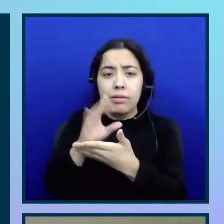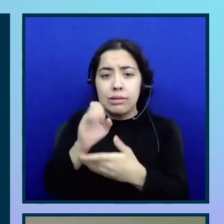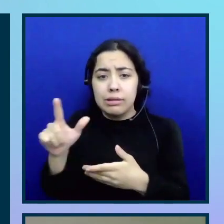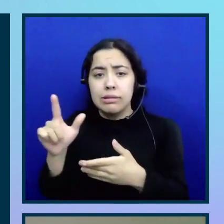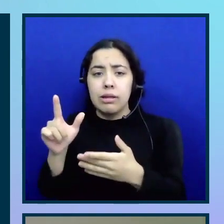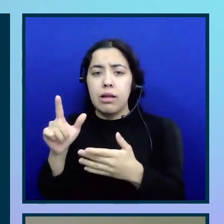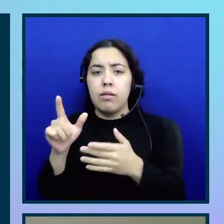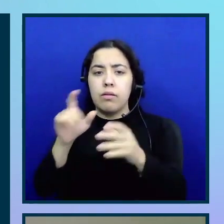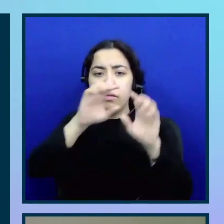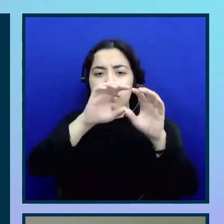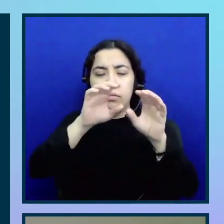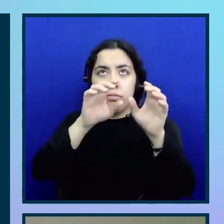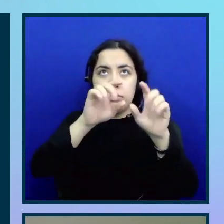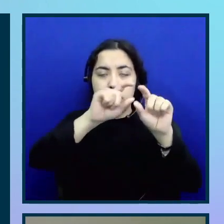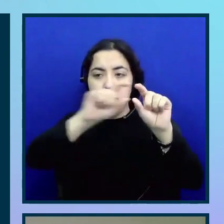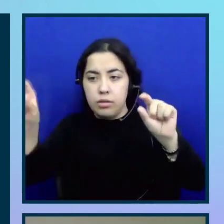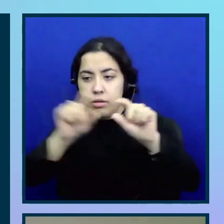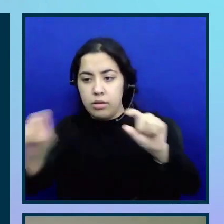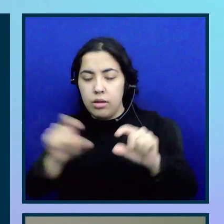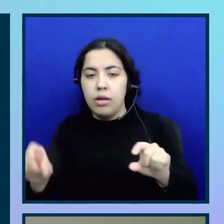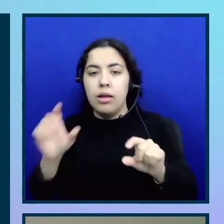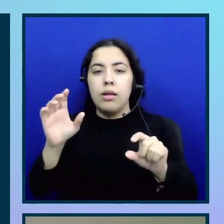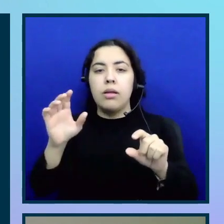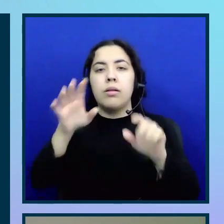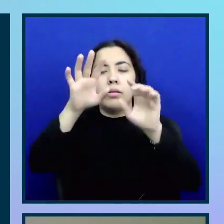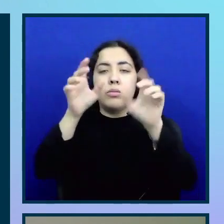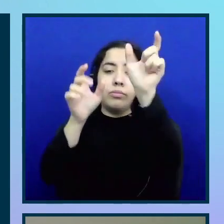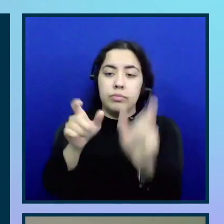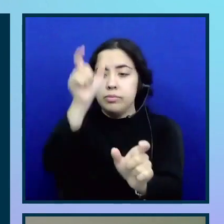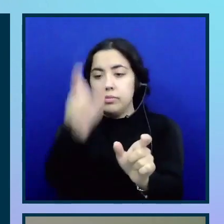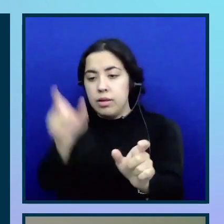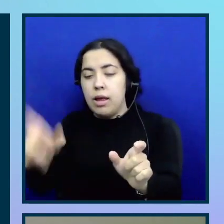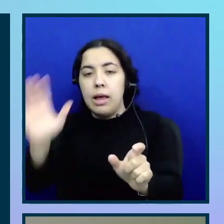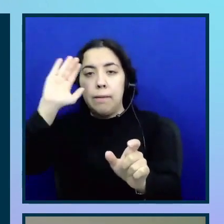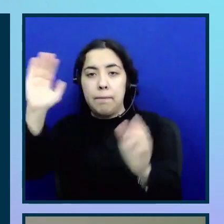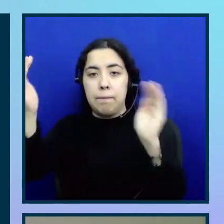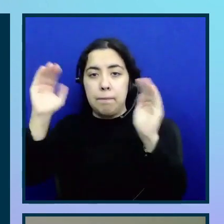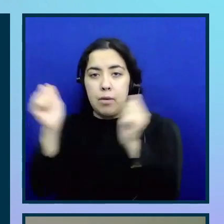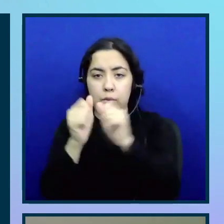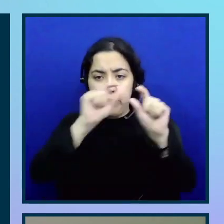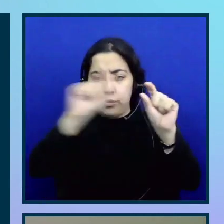would work better just based on my knowledge of support on the web.